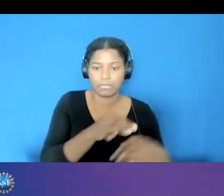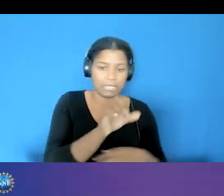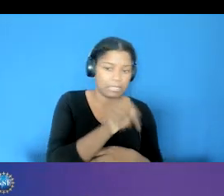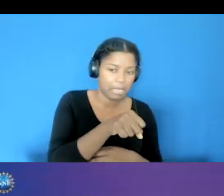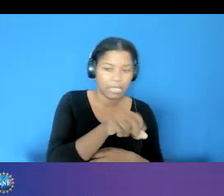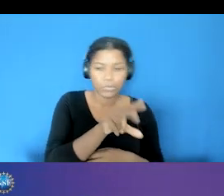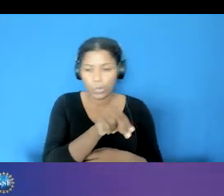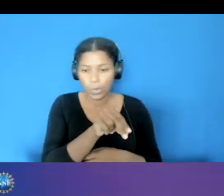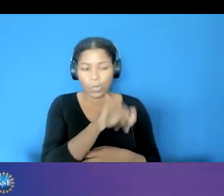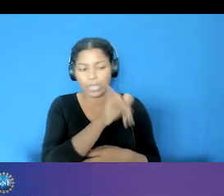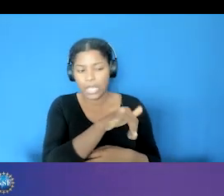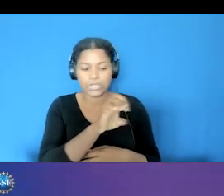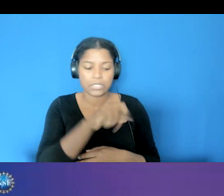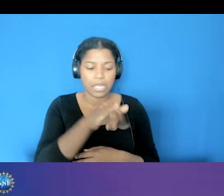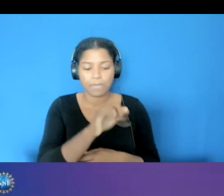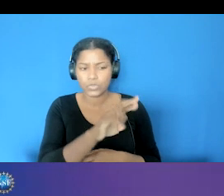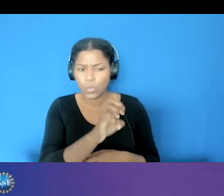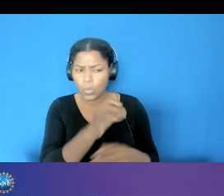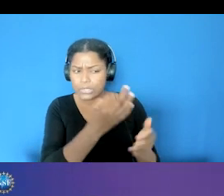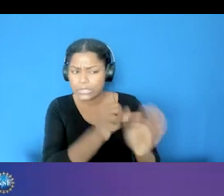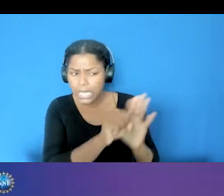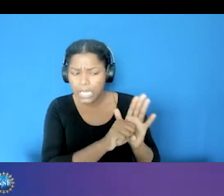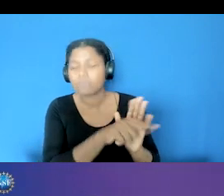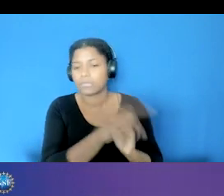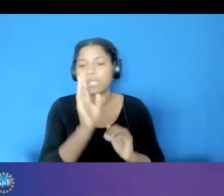Another thing that I would mention is always reconcile.